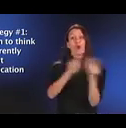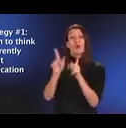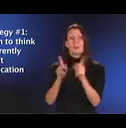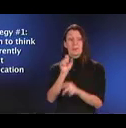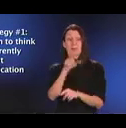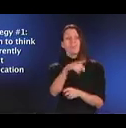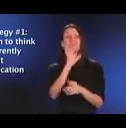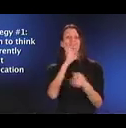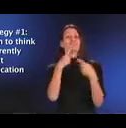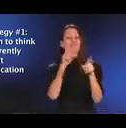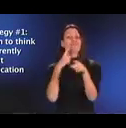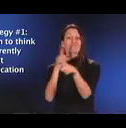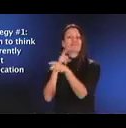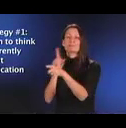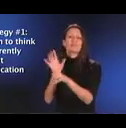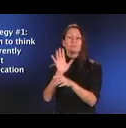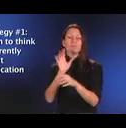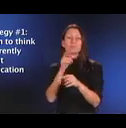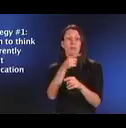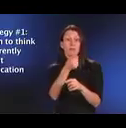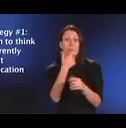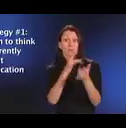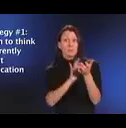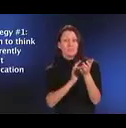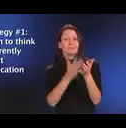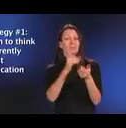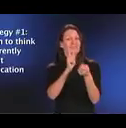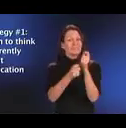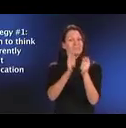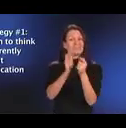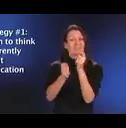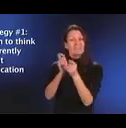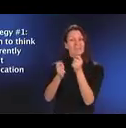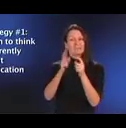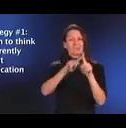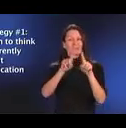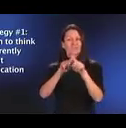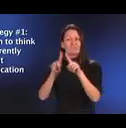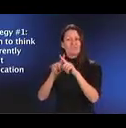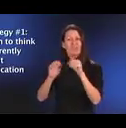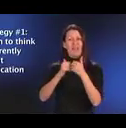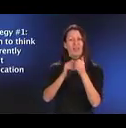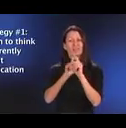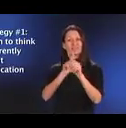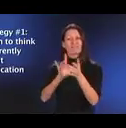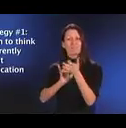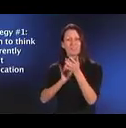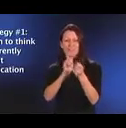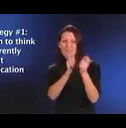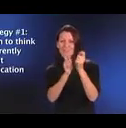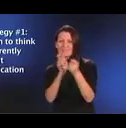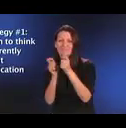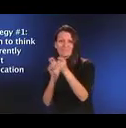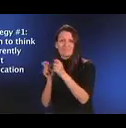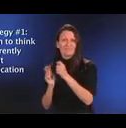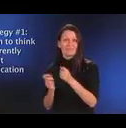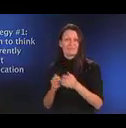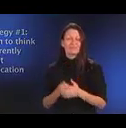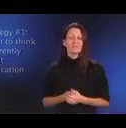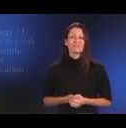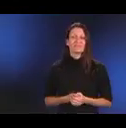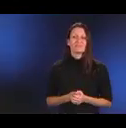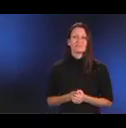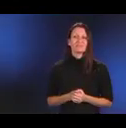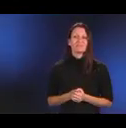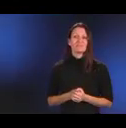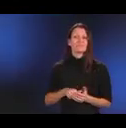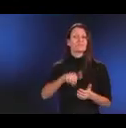Every person is different and reacts differently to any medication.